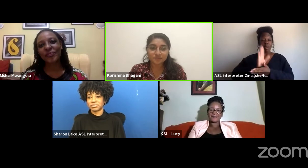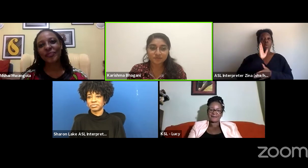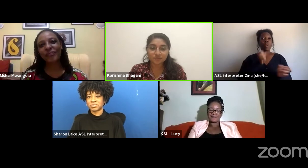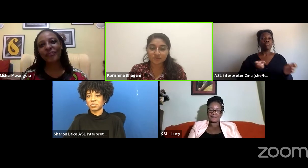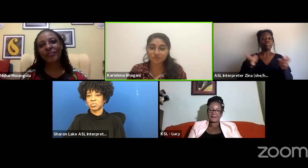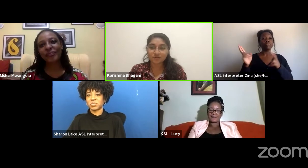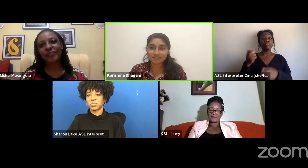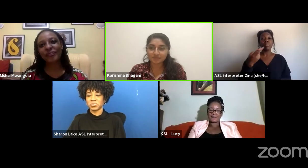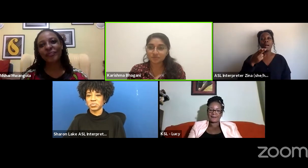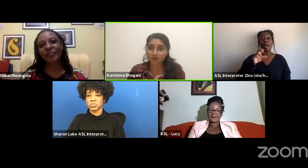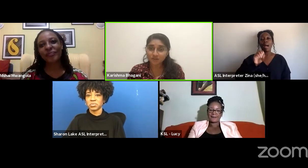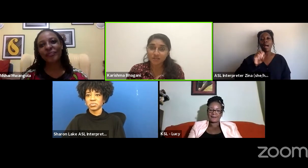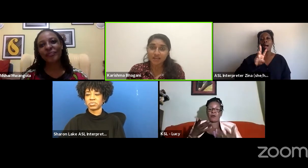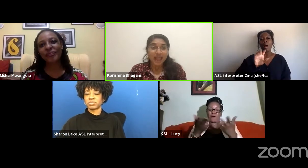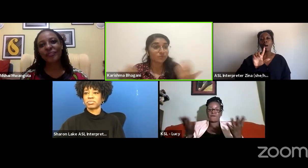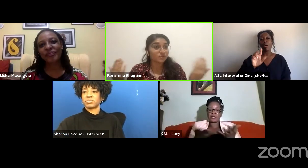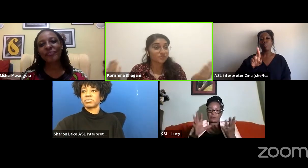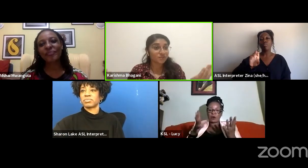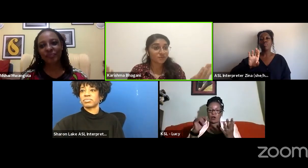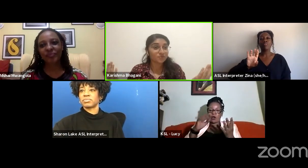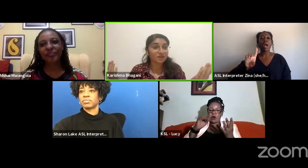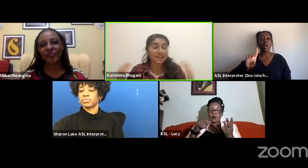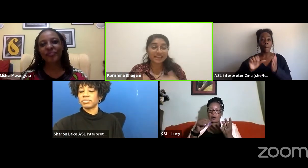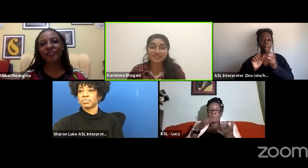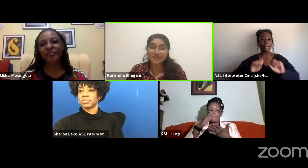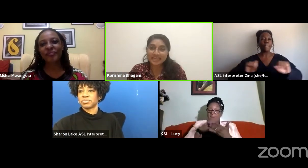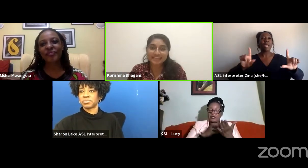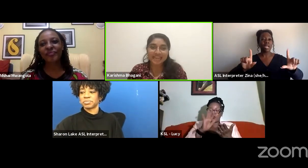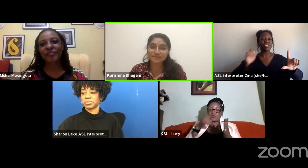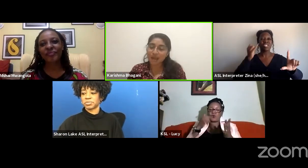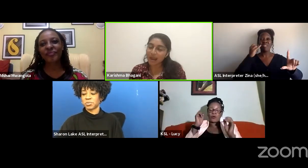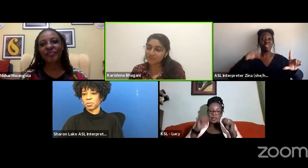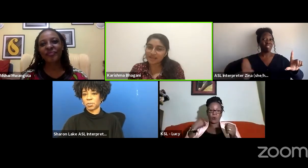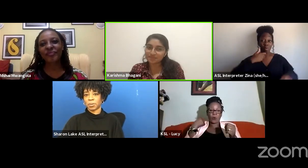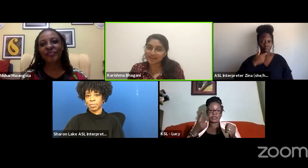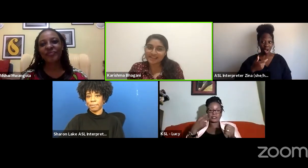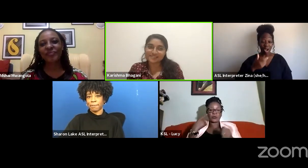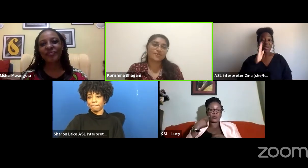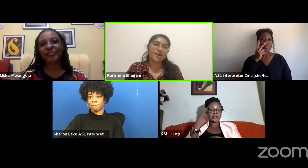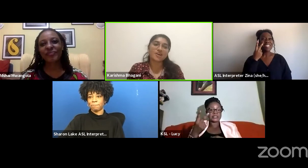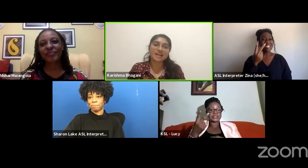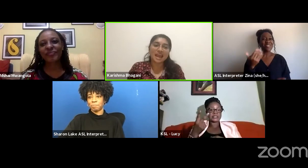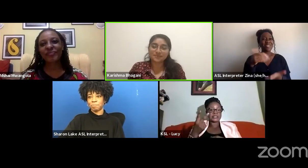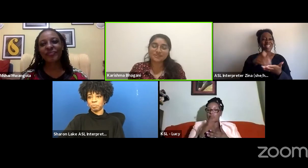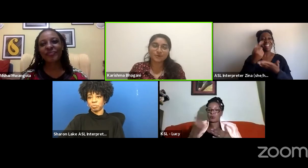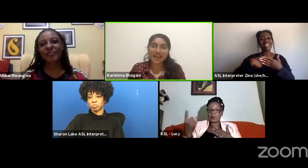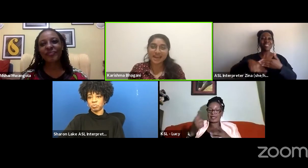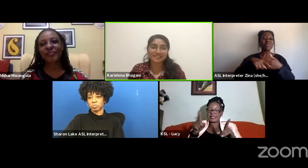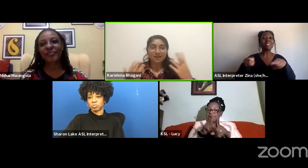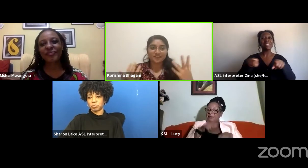for those weren't able to watch and we'll see you next week, same time, same place for our episode eight,